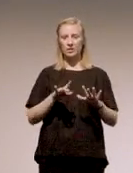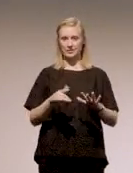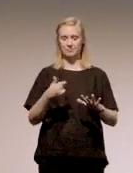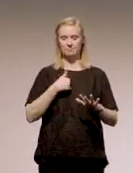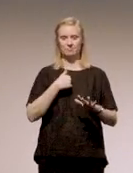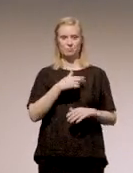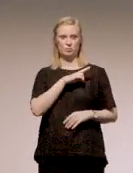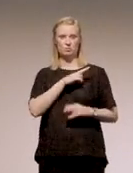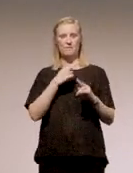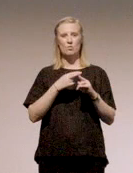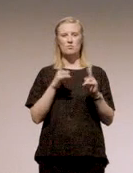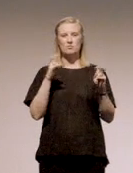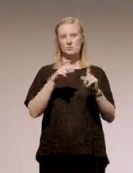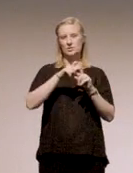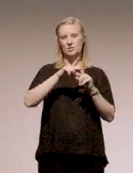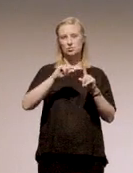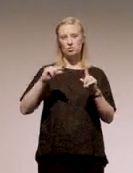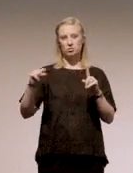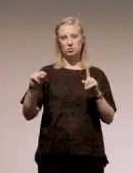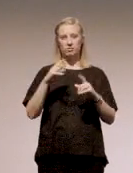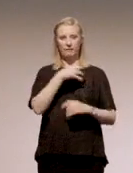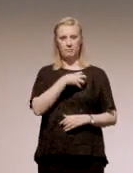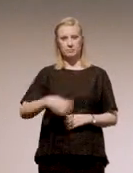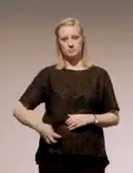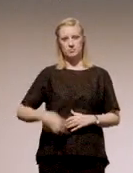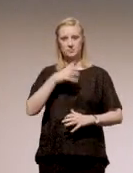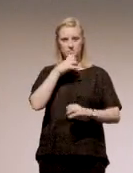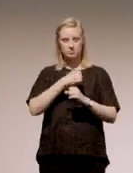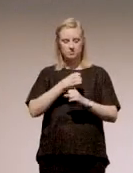We focus on working with agencies and